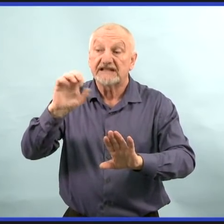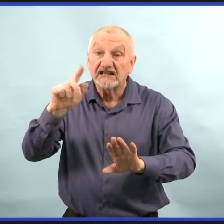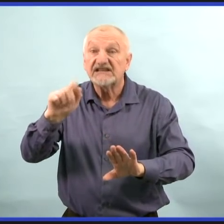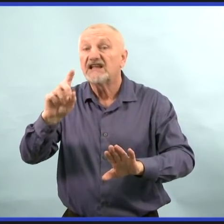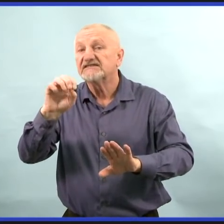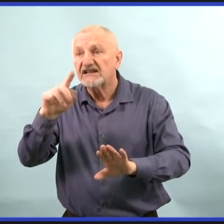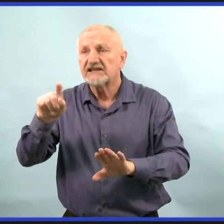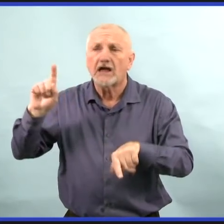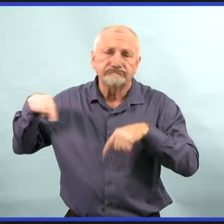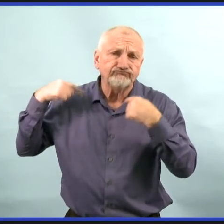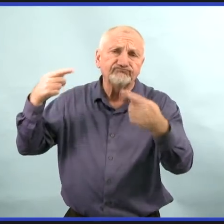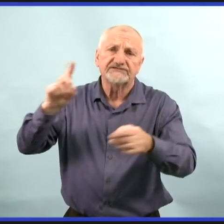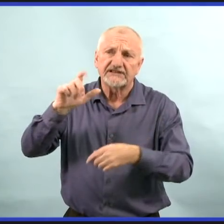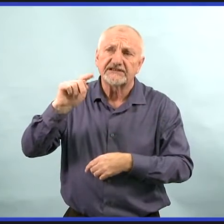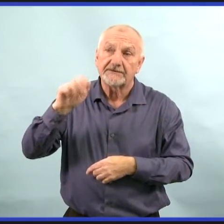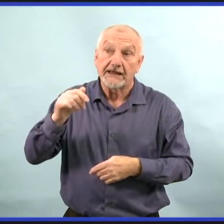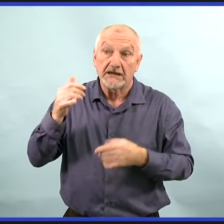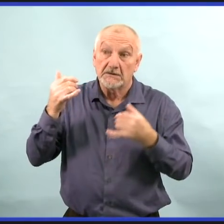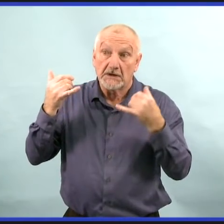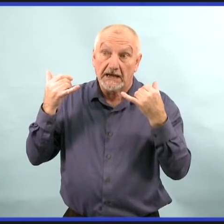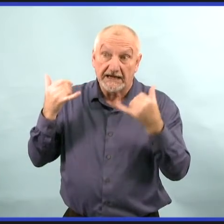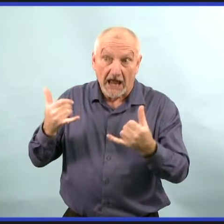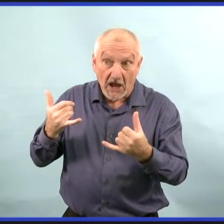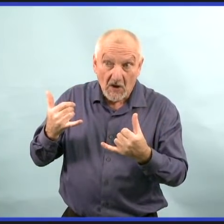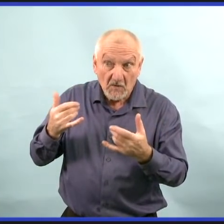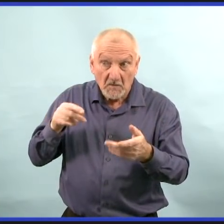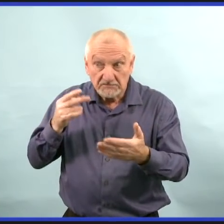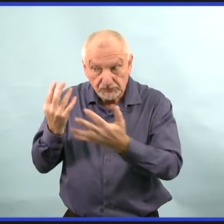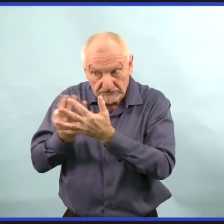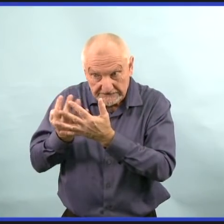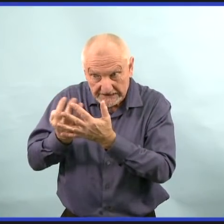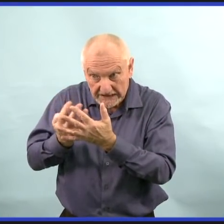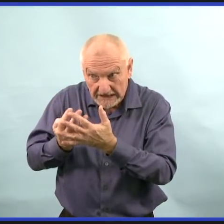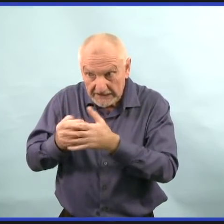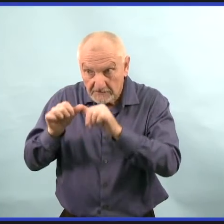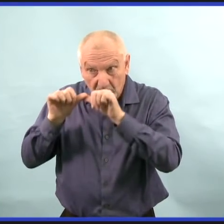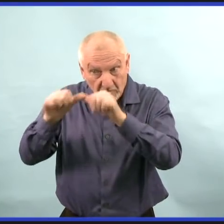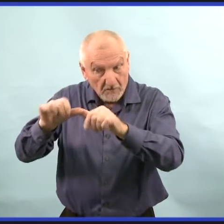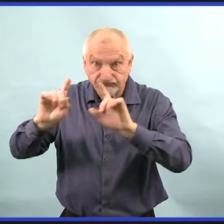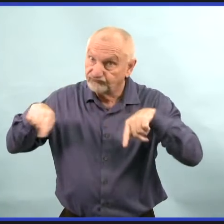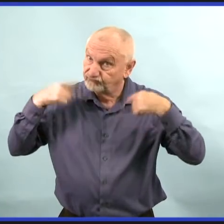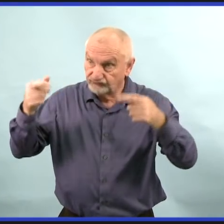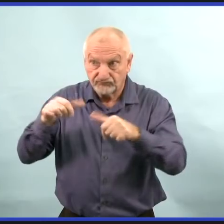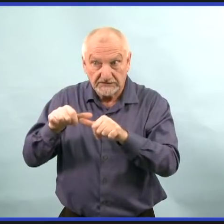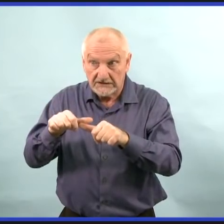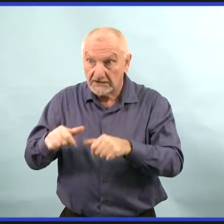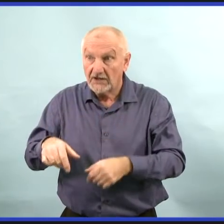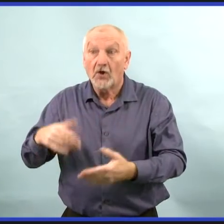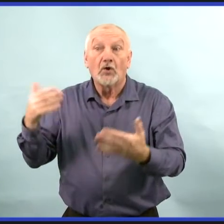and if we find any uh variants of concern such as omicron will be announcing that